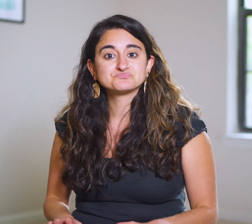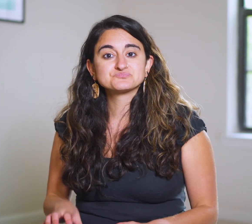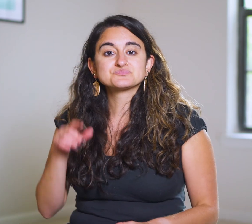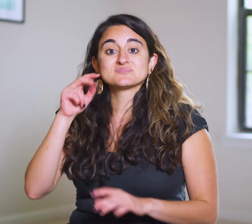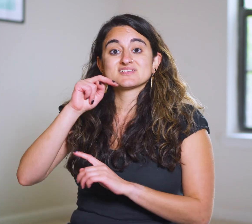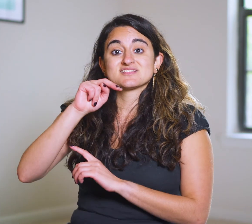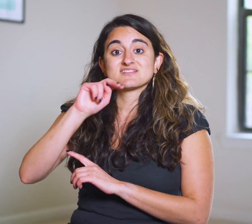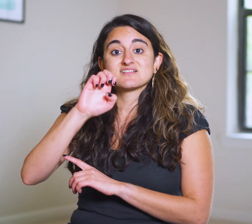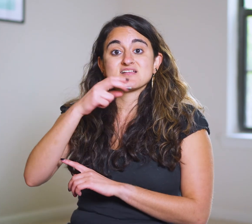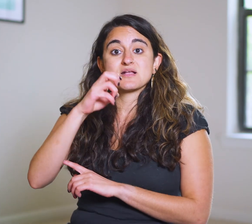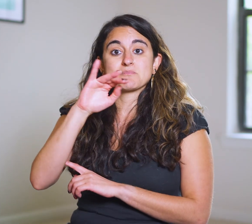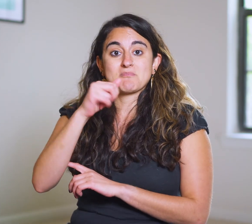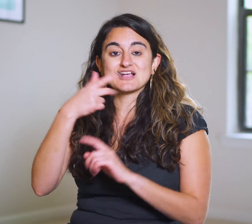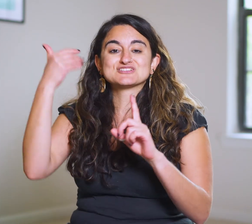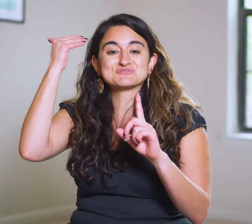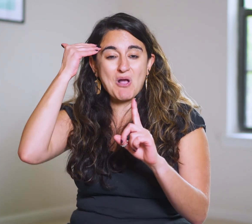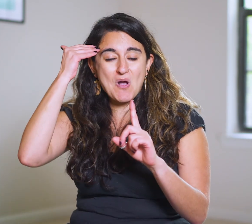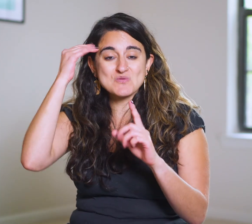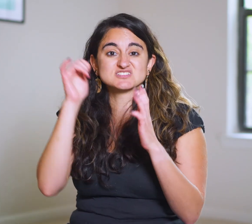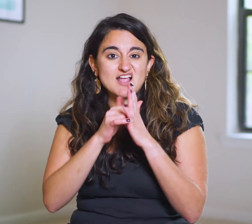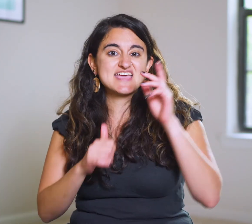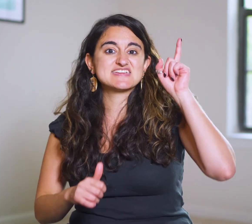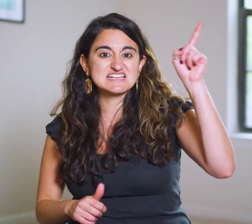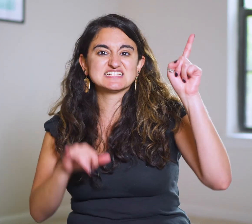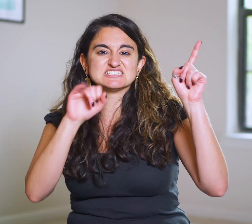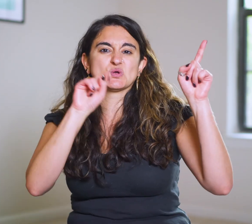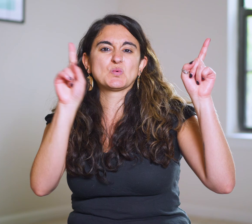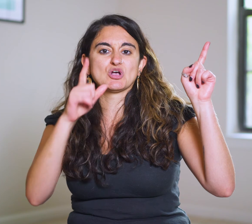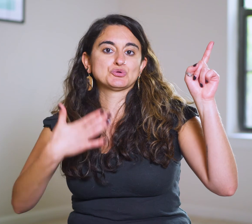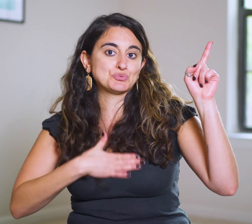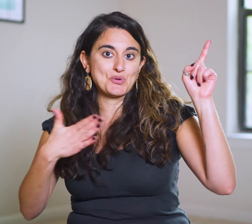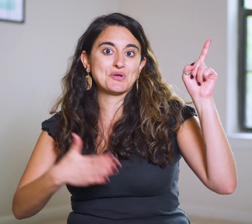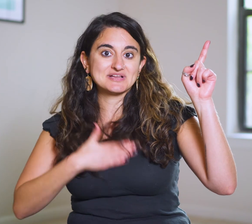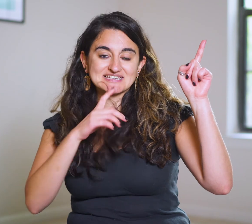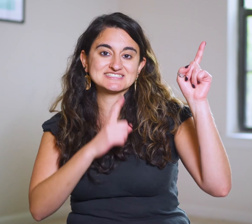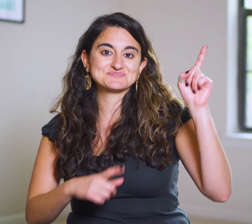Nehemiah knows He is where the joy is!